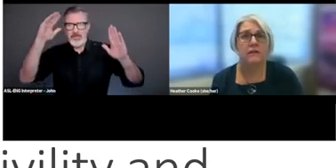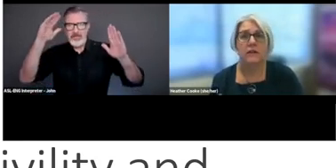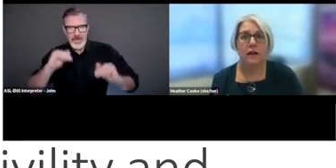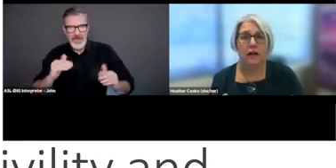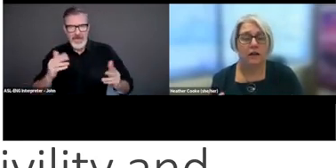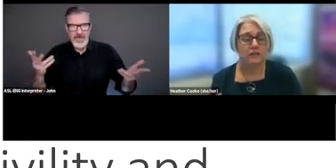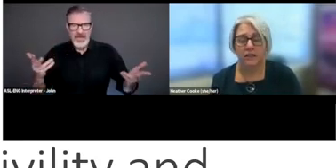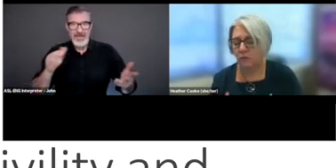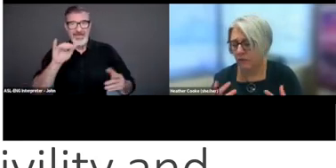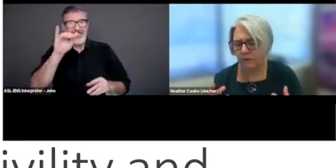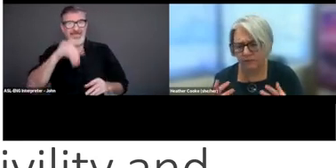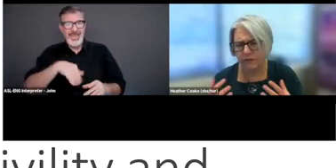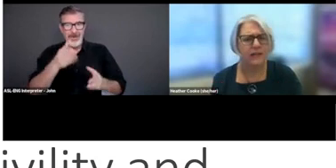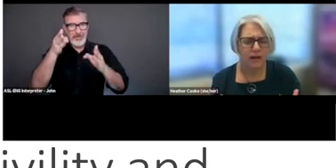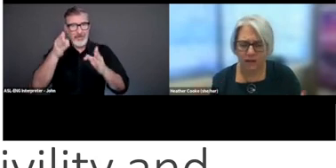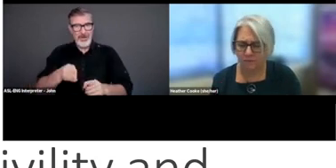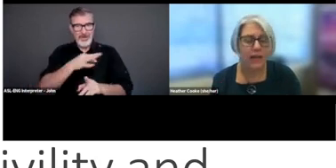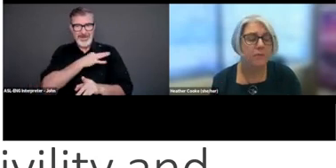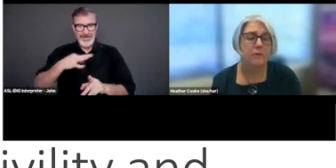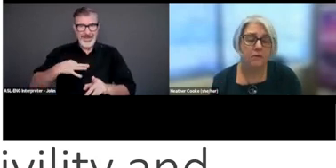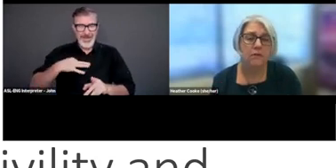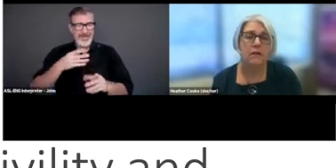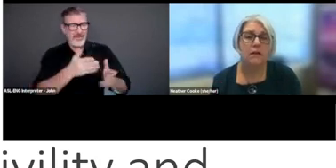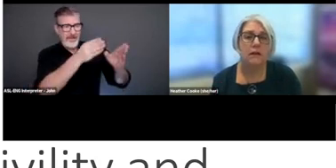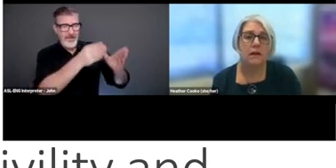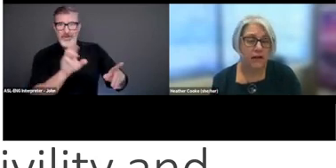competent, kind, genuine, very capable, carried. And what she